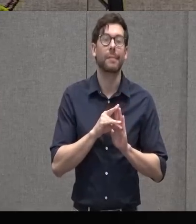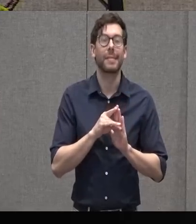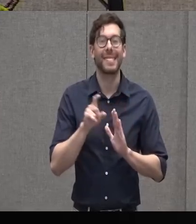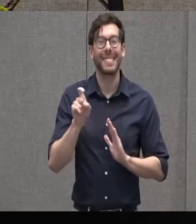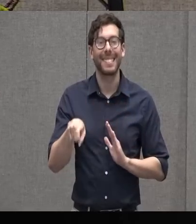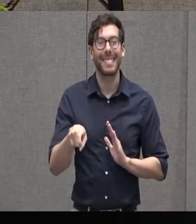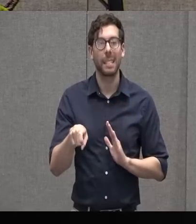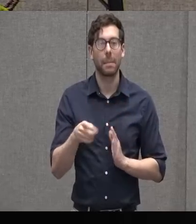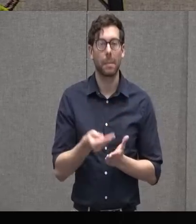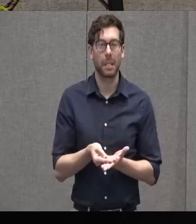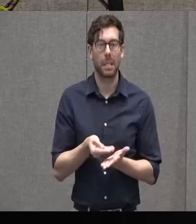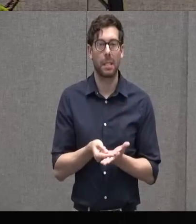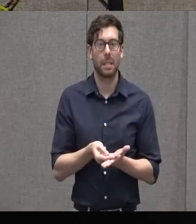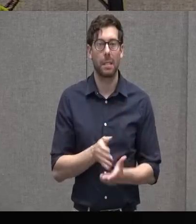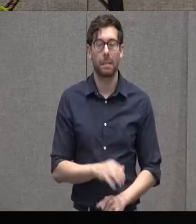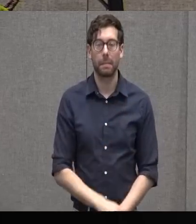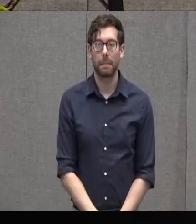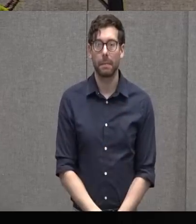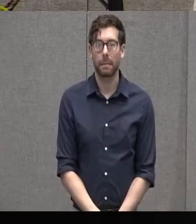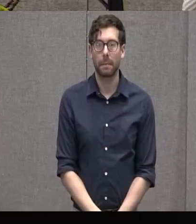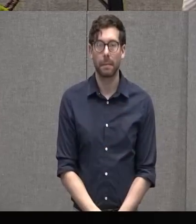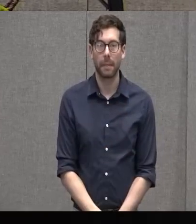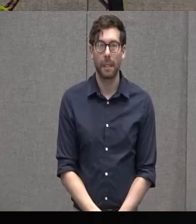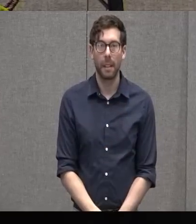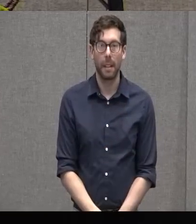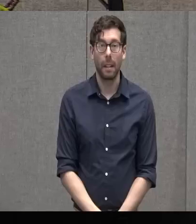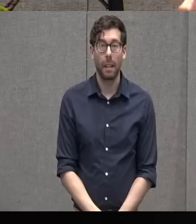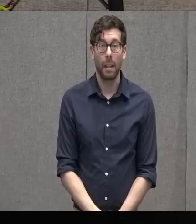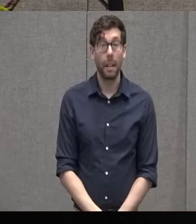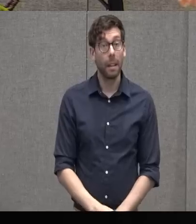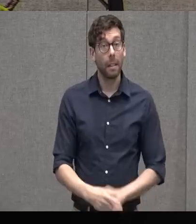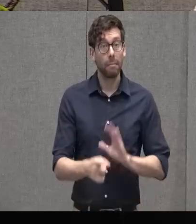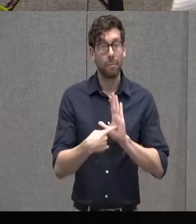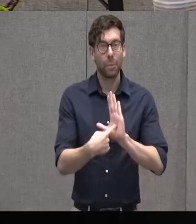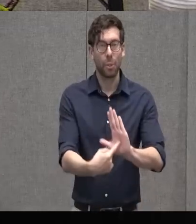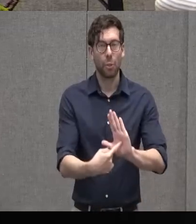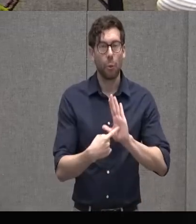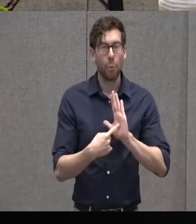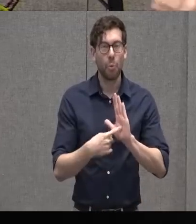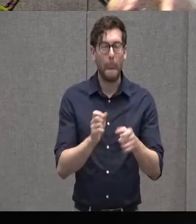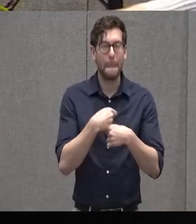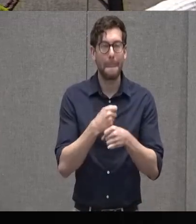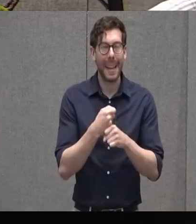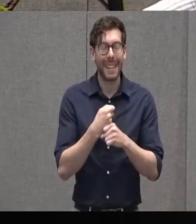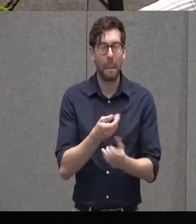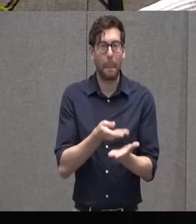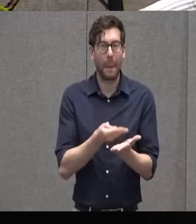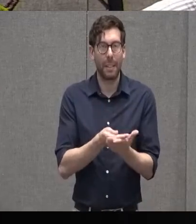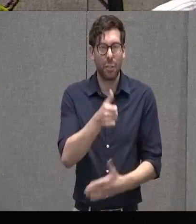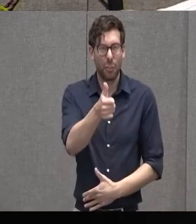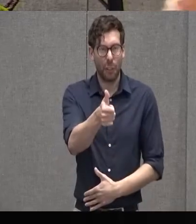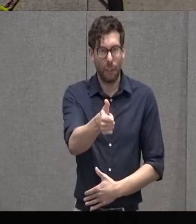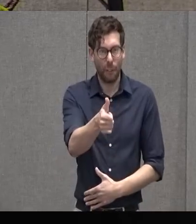Now, I'm gonna show you how to make your own money because we're playing pretend,